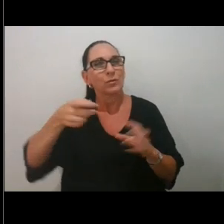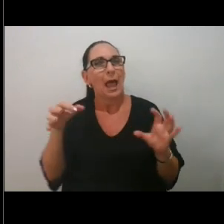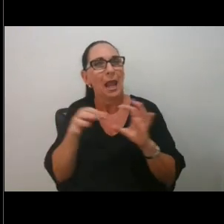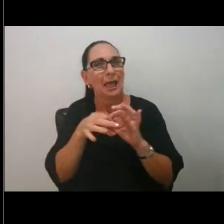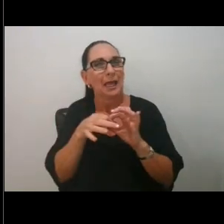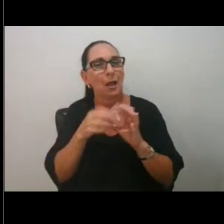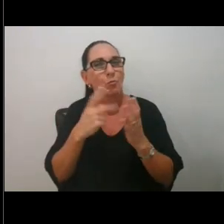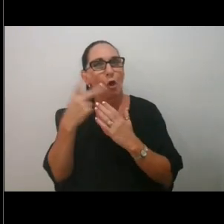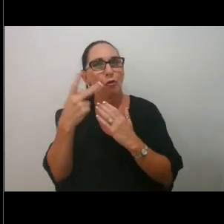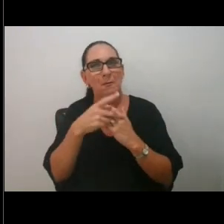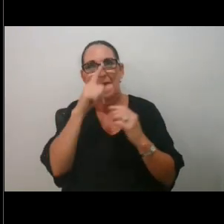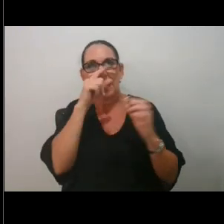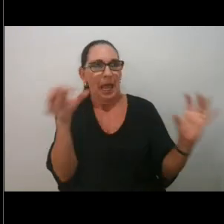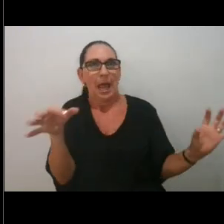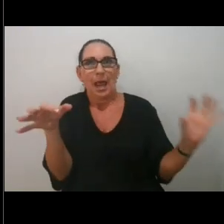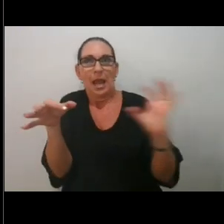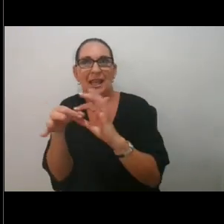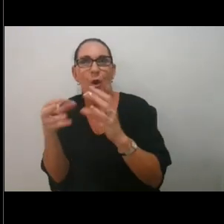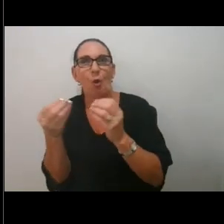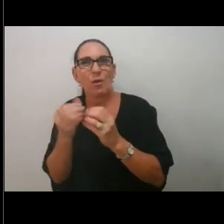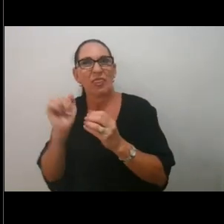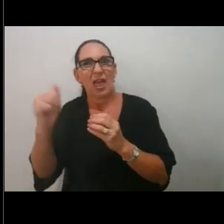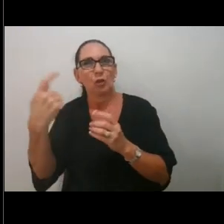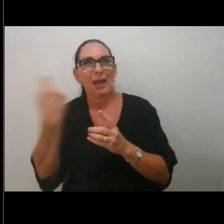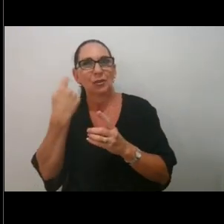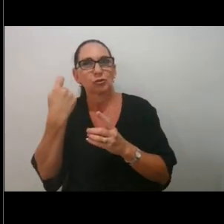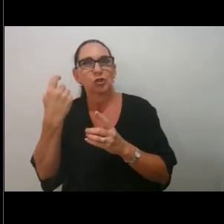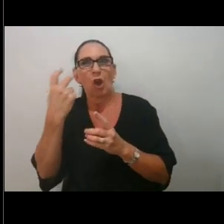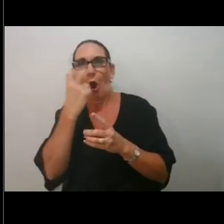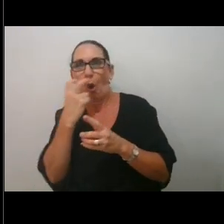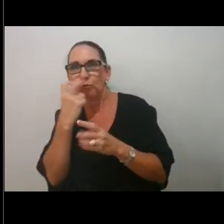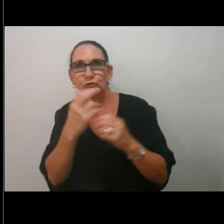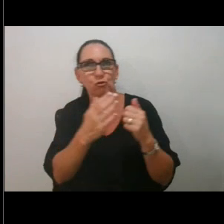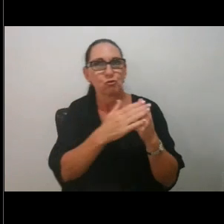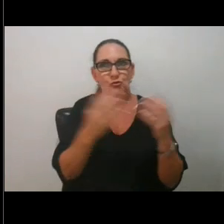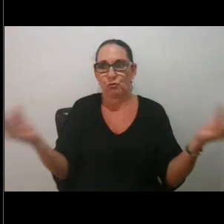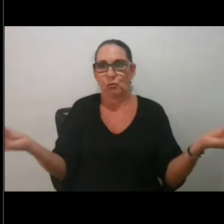again that's going be to up to Court Link as to whether they still see them suitable on